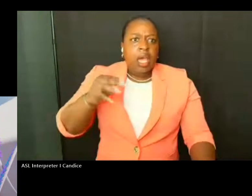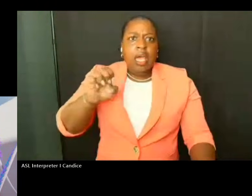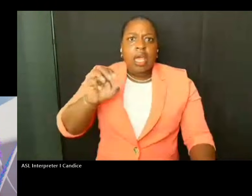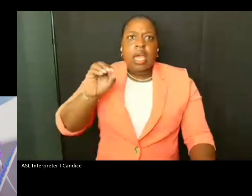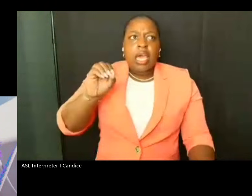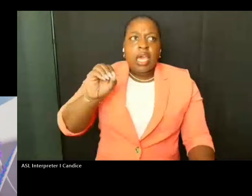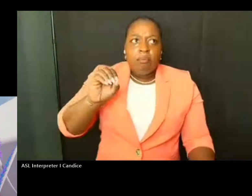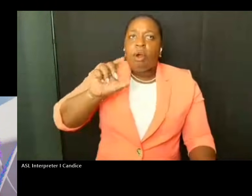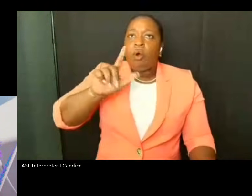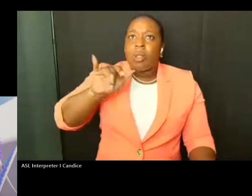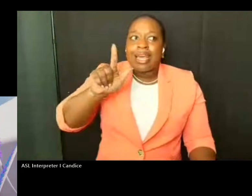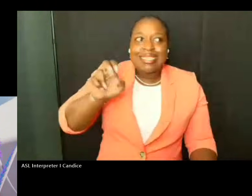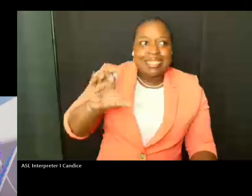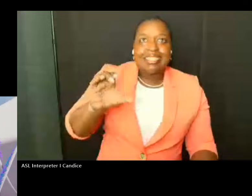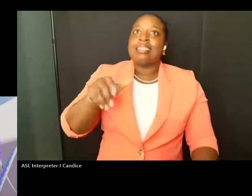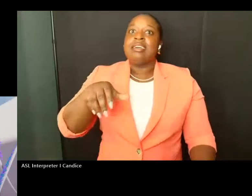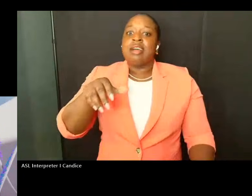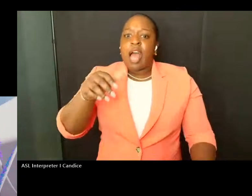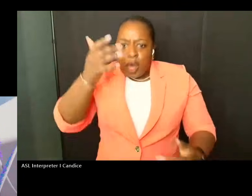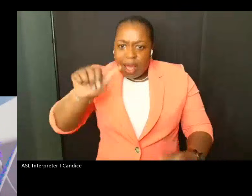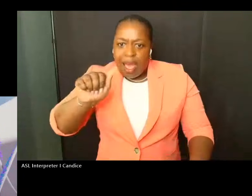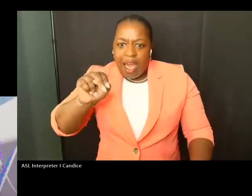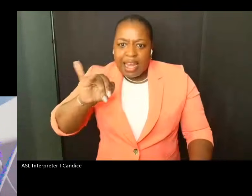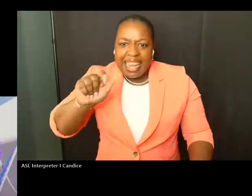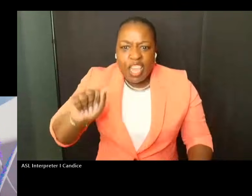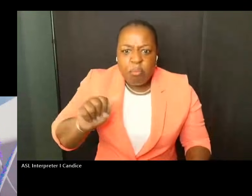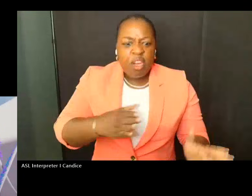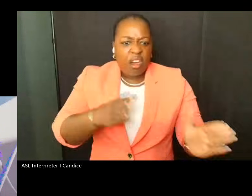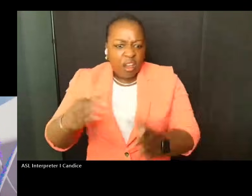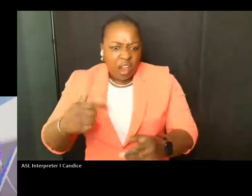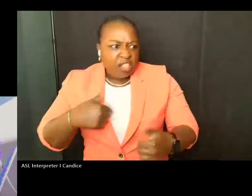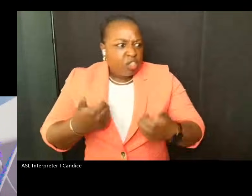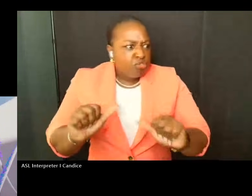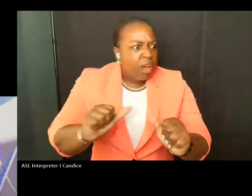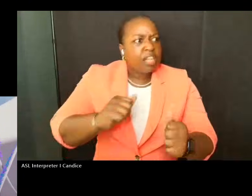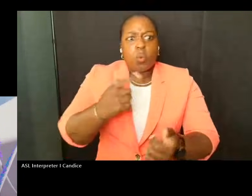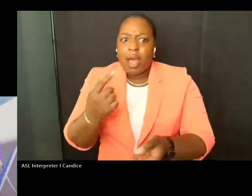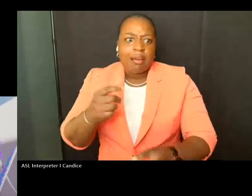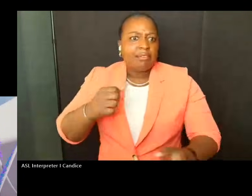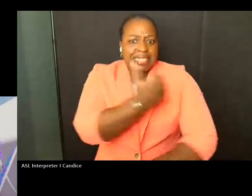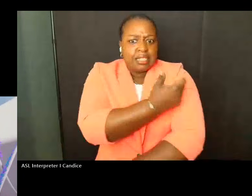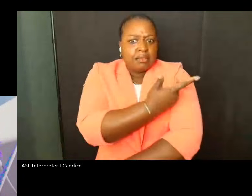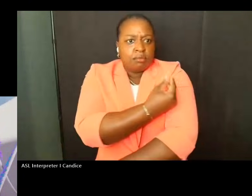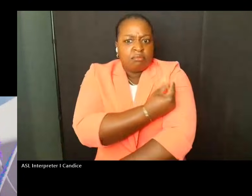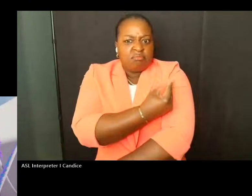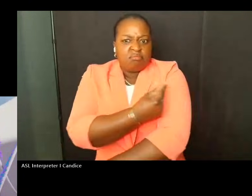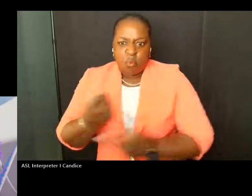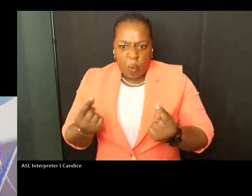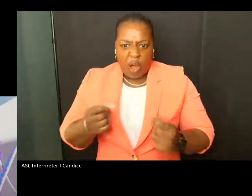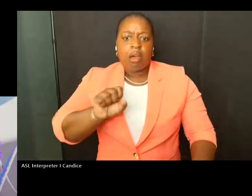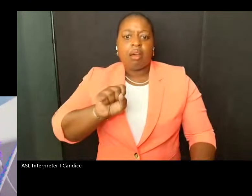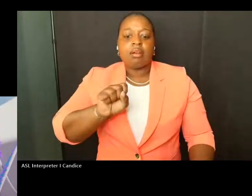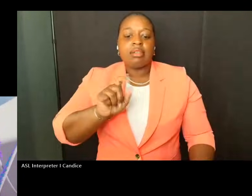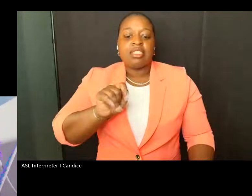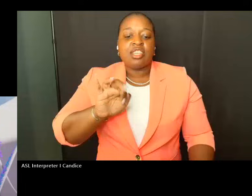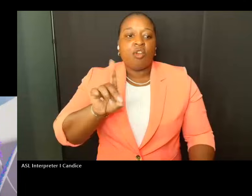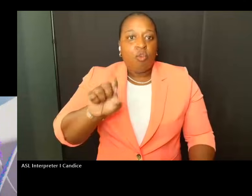never heard of -- she was on a steroids to try to help decrease the antibodies. But during those